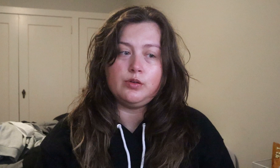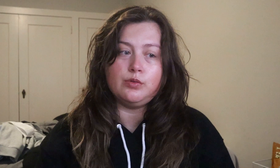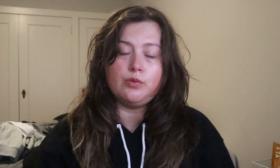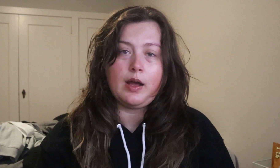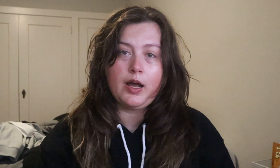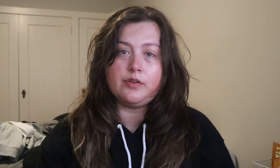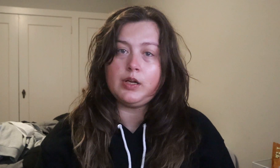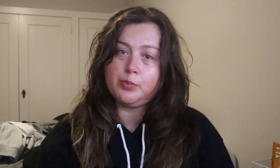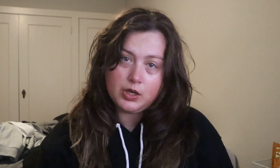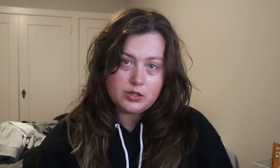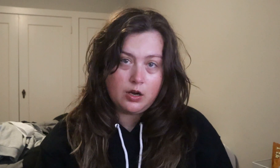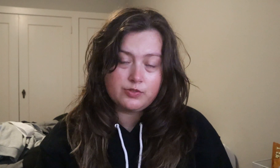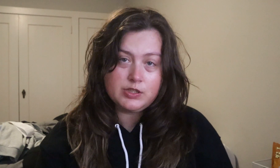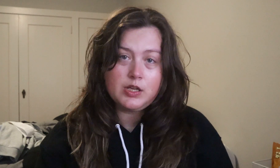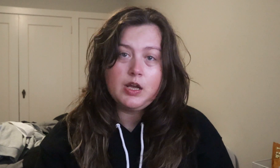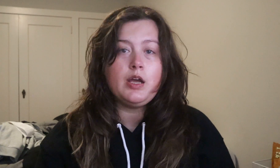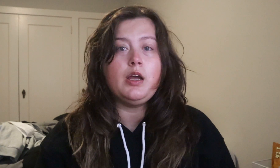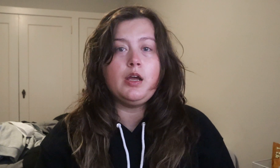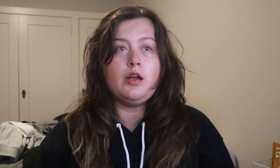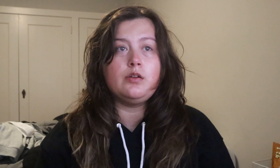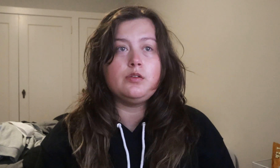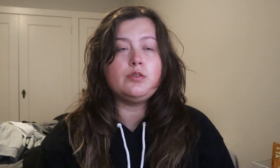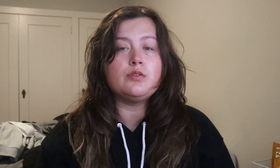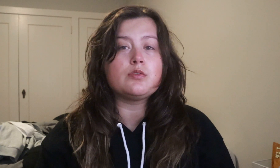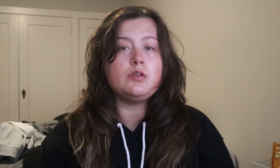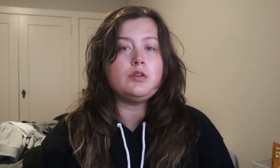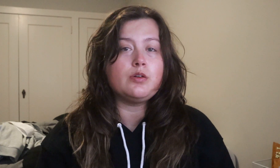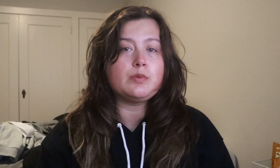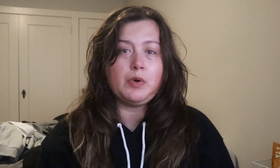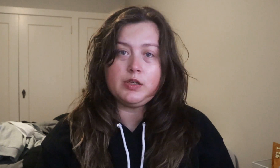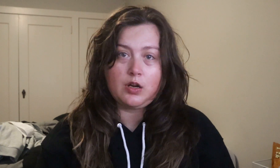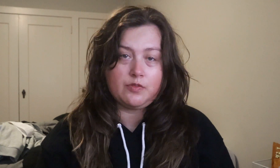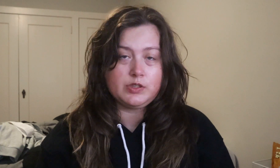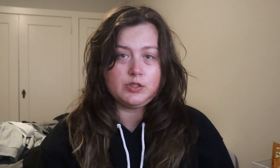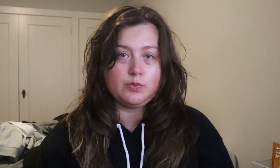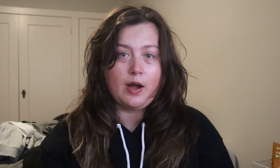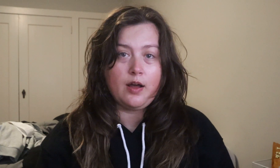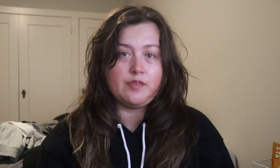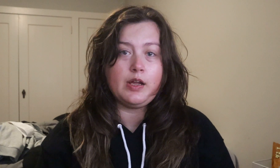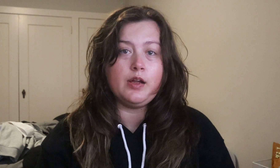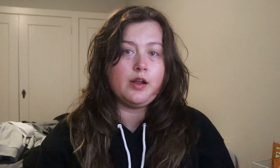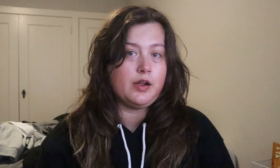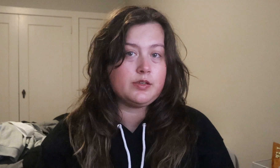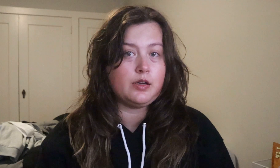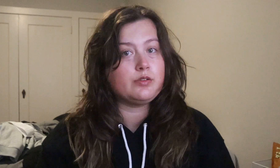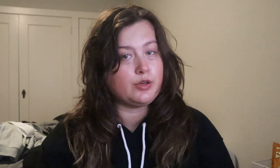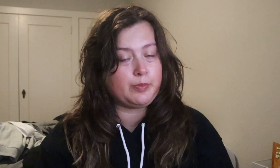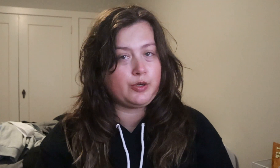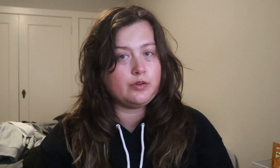you have a press conference and usually those press conferences will have an ASL interpreter.